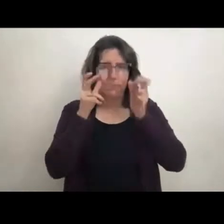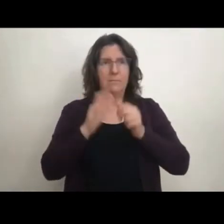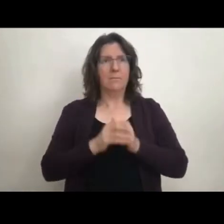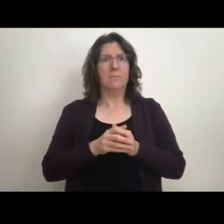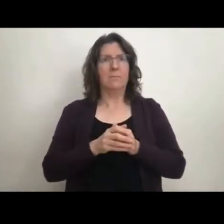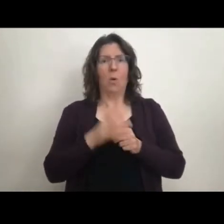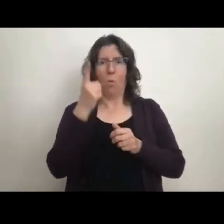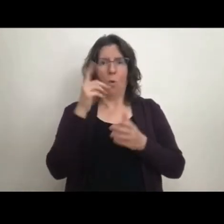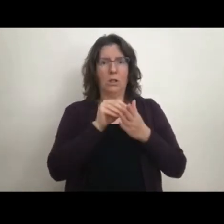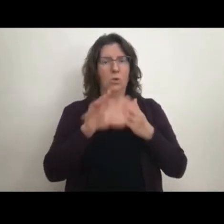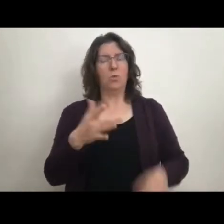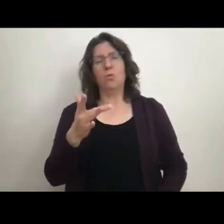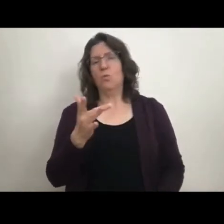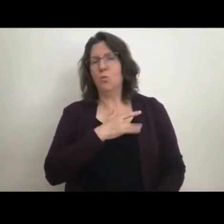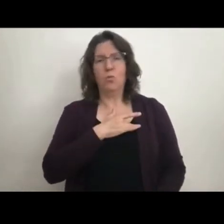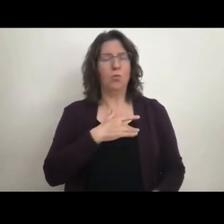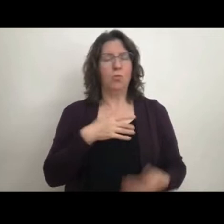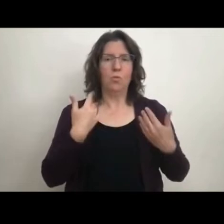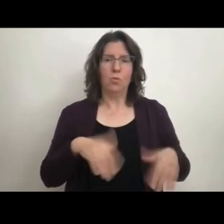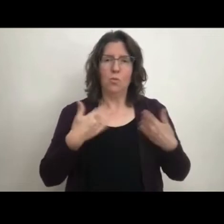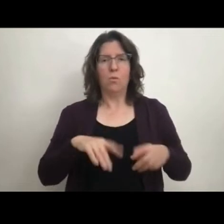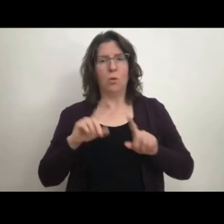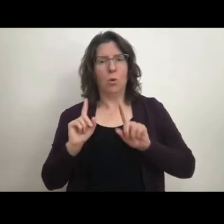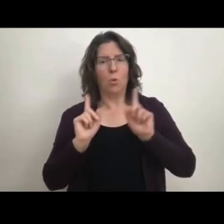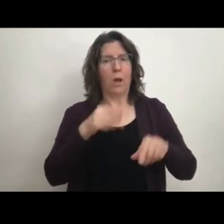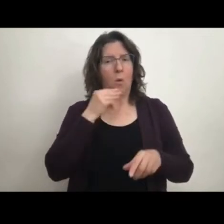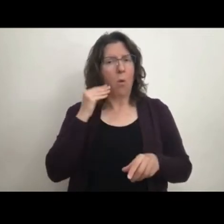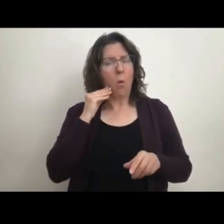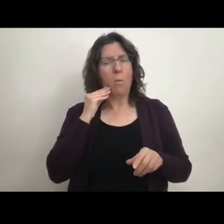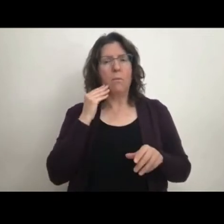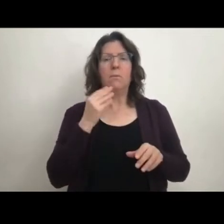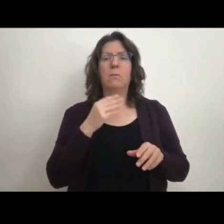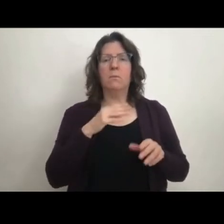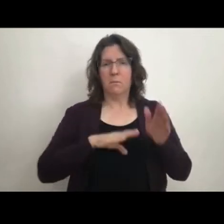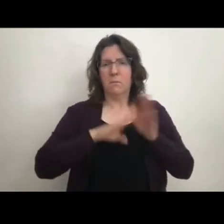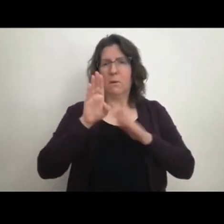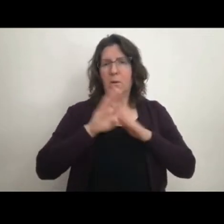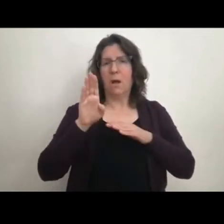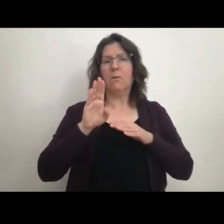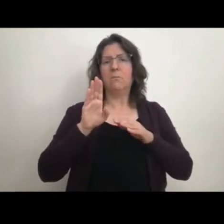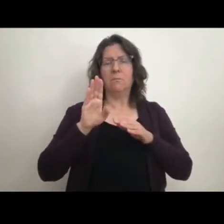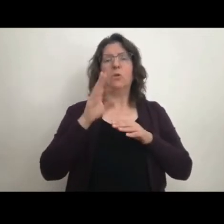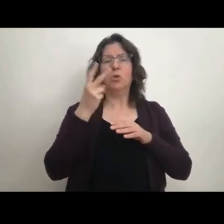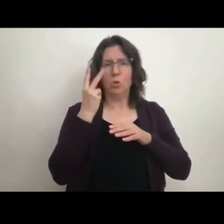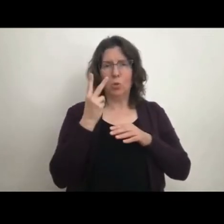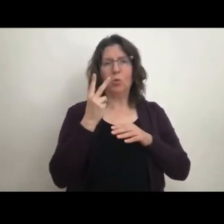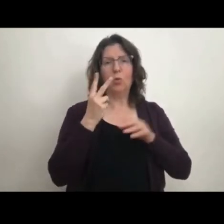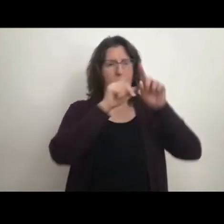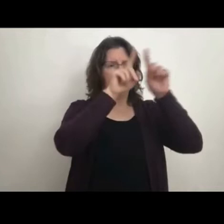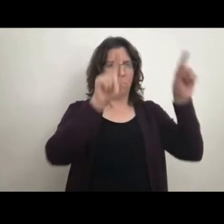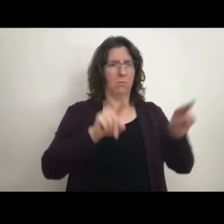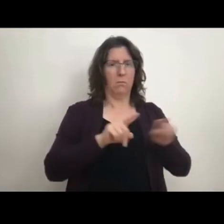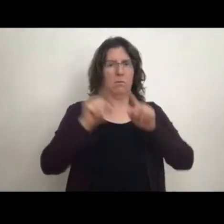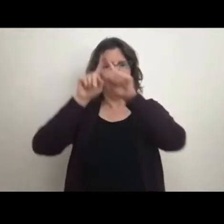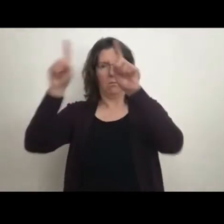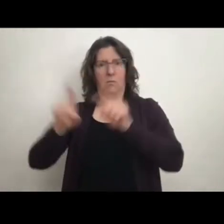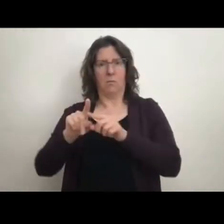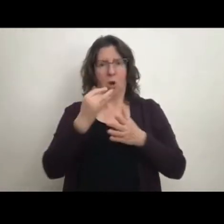I was moved by the artwork created by one student.